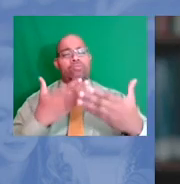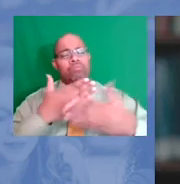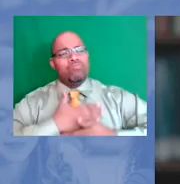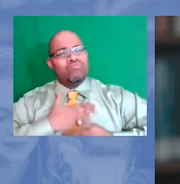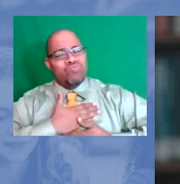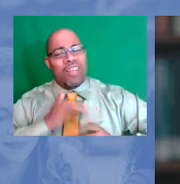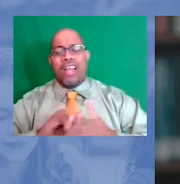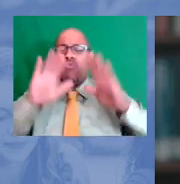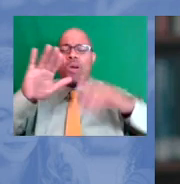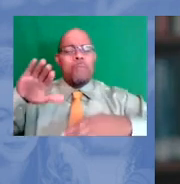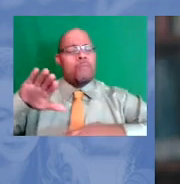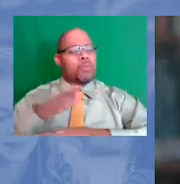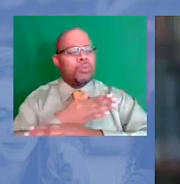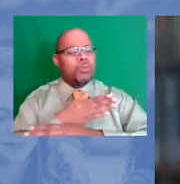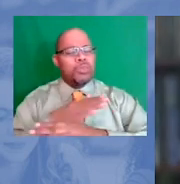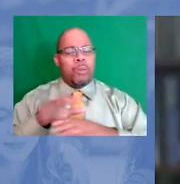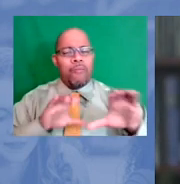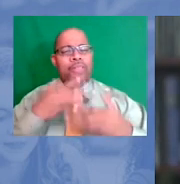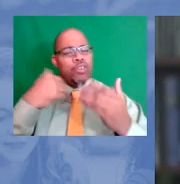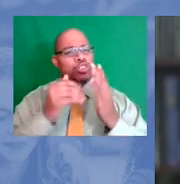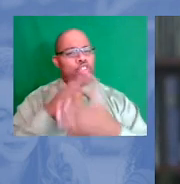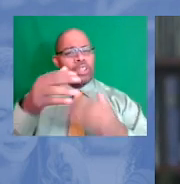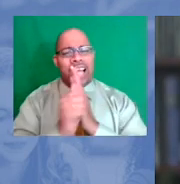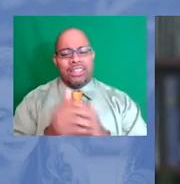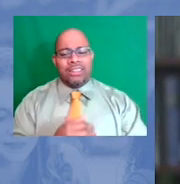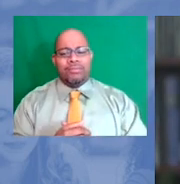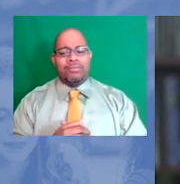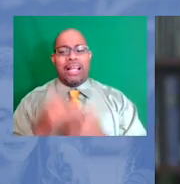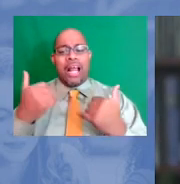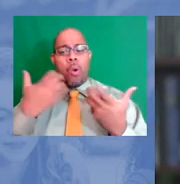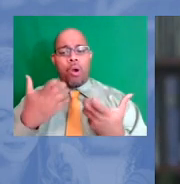THANK YOU FOR SHARING YOUR TALENTS. I'D LIKE TO TURN THE PROGRAM TO DEPUTY SECRETARY